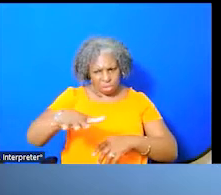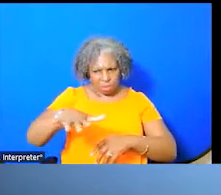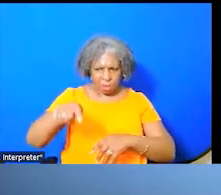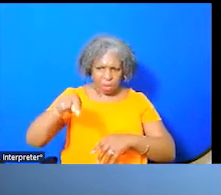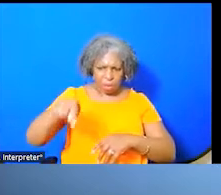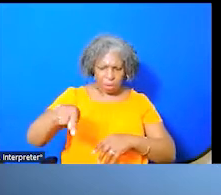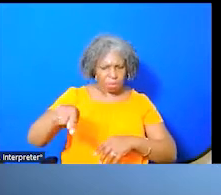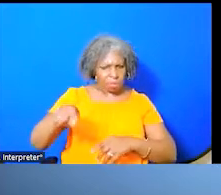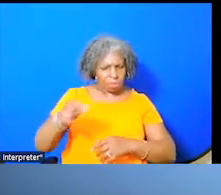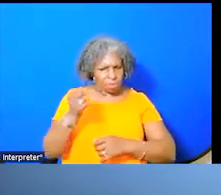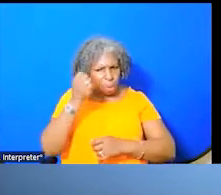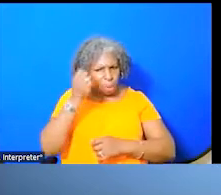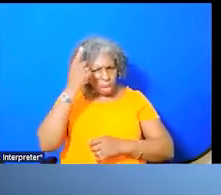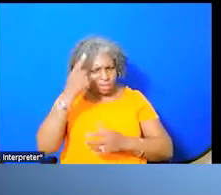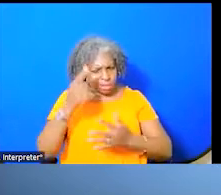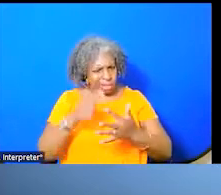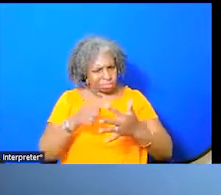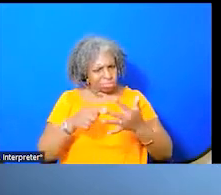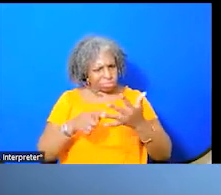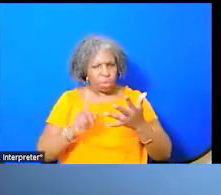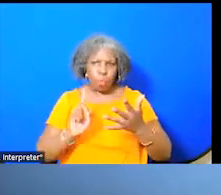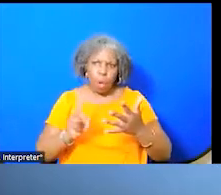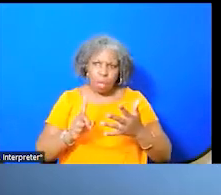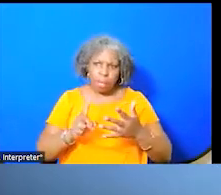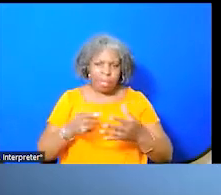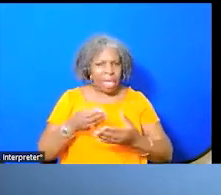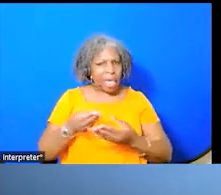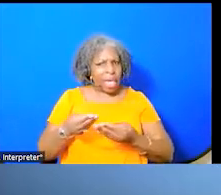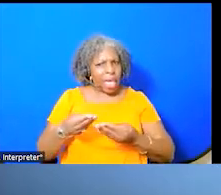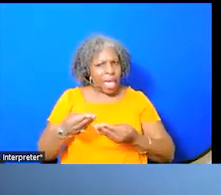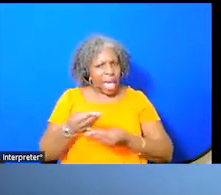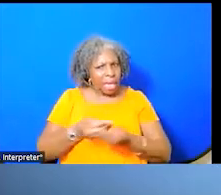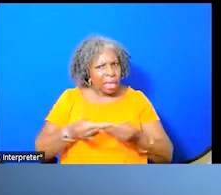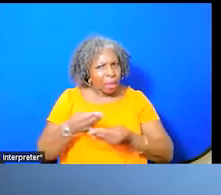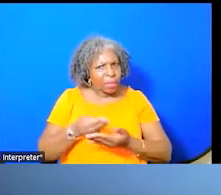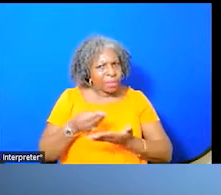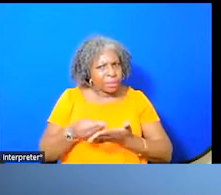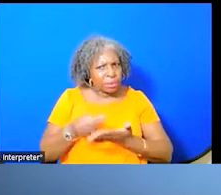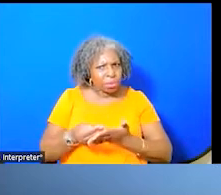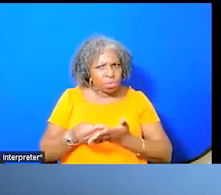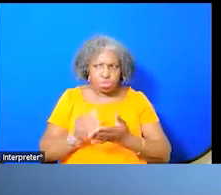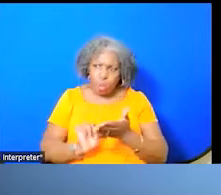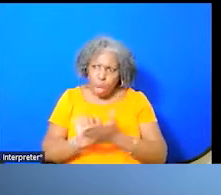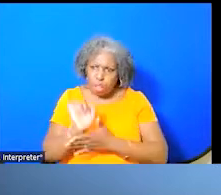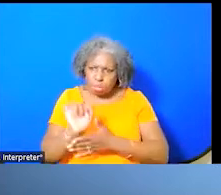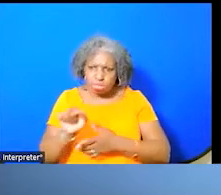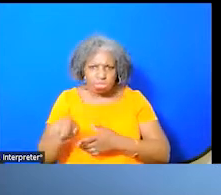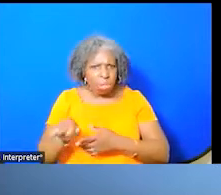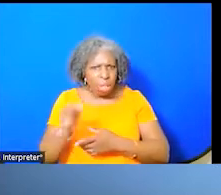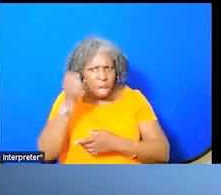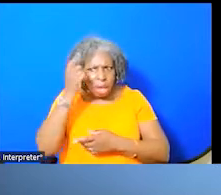Did you understand the economics of it? The cultural aspects? The social? The ecological?